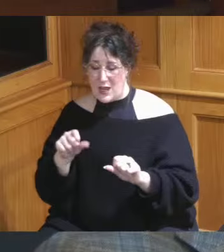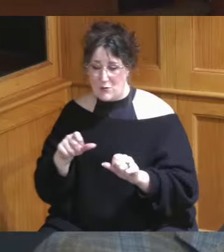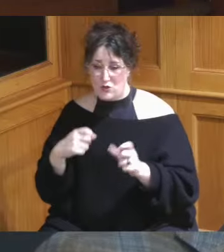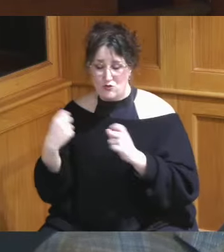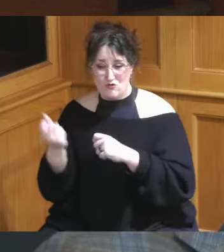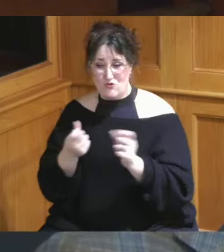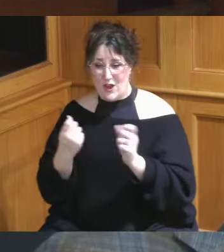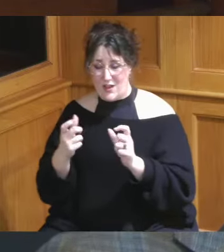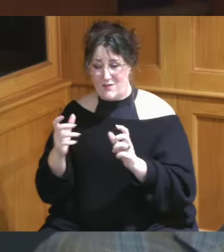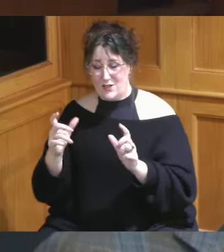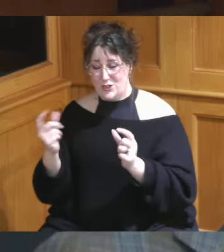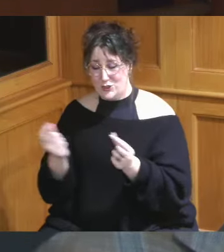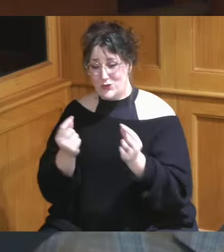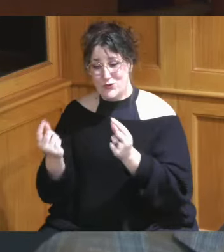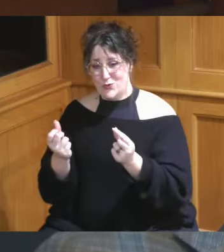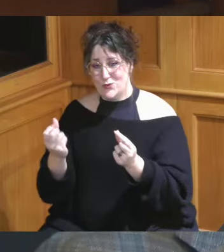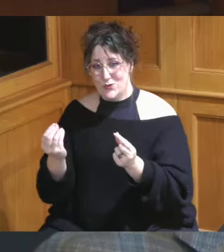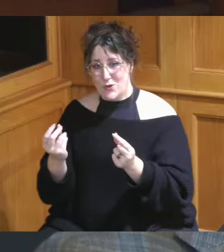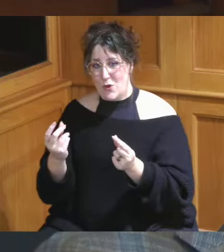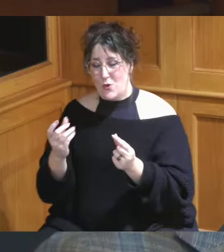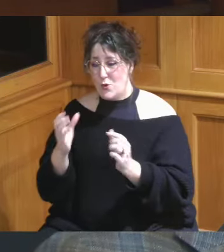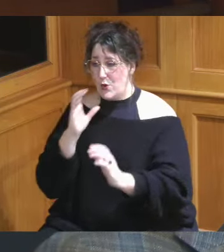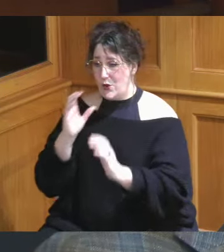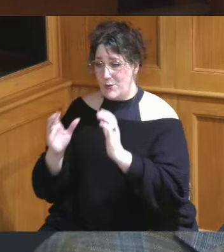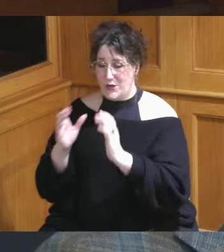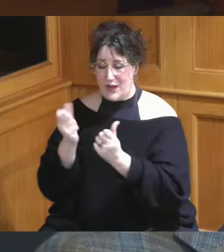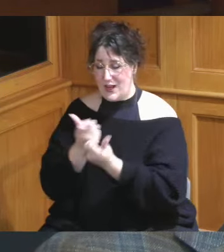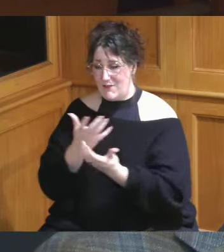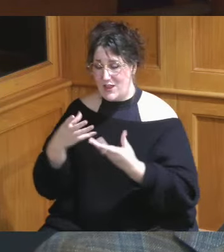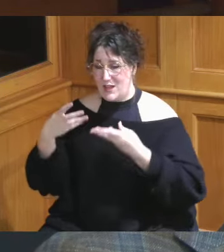other kind of things. So, we've been able to communicate and I just want to thank him and